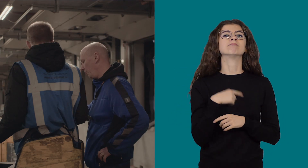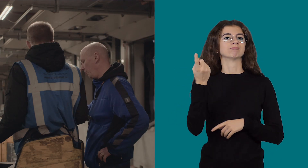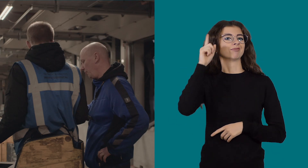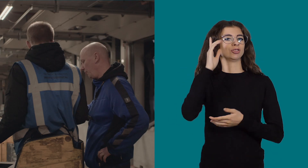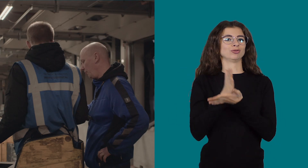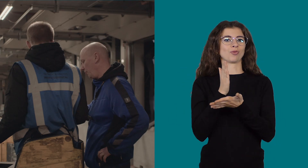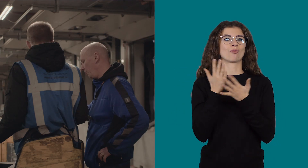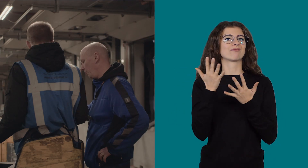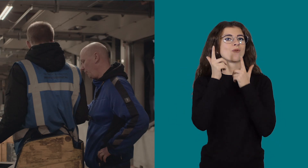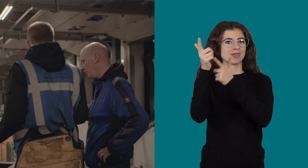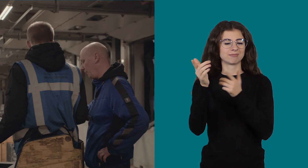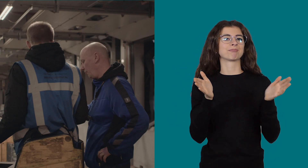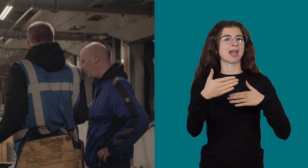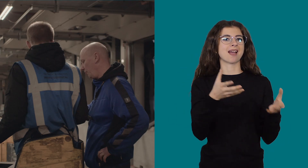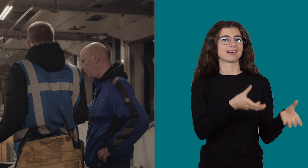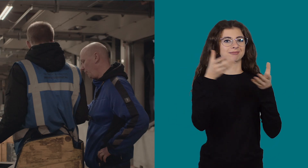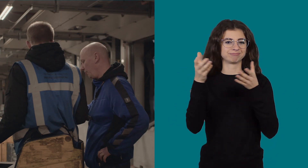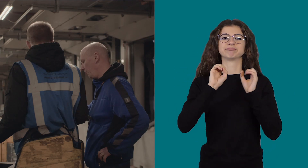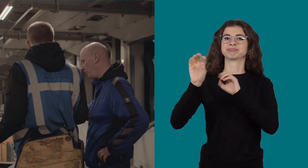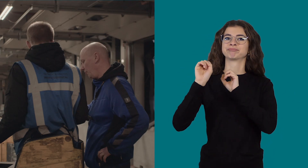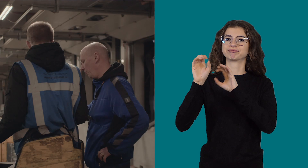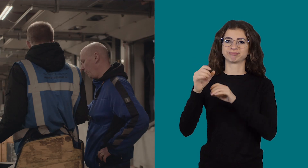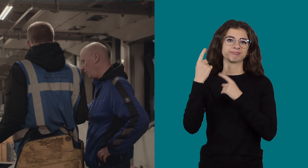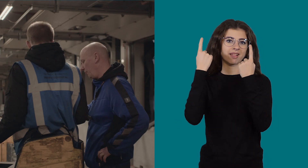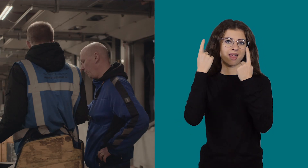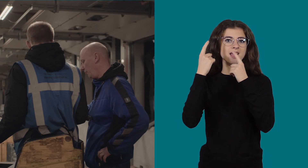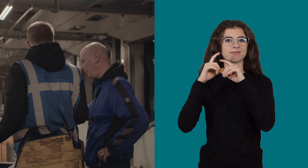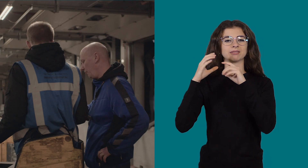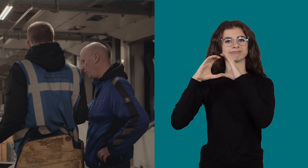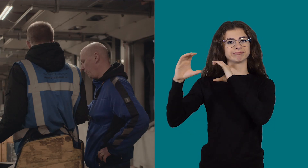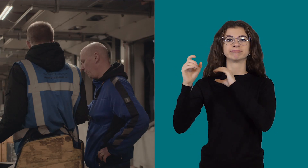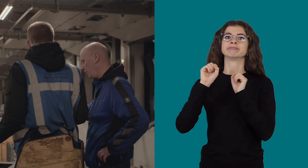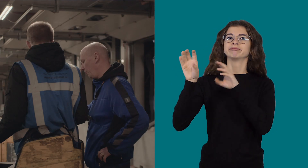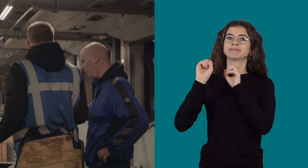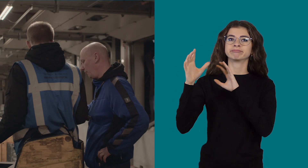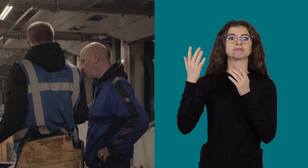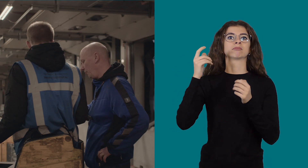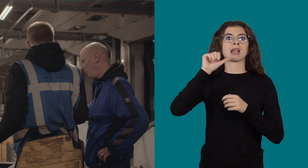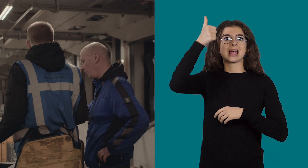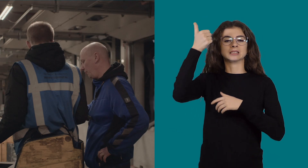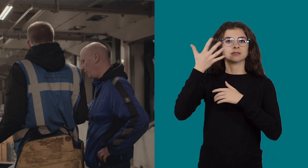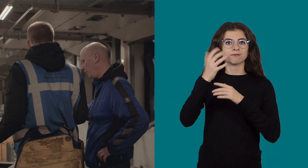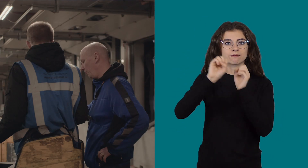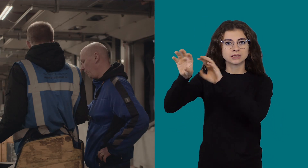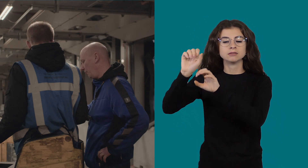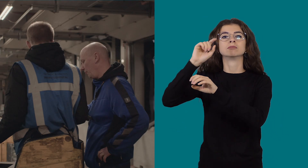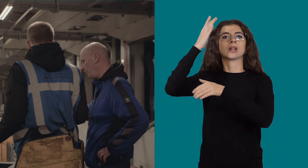he already knows which goods he needs to load first into the truck